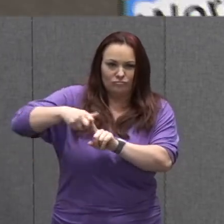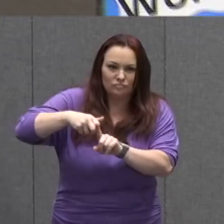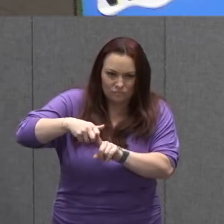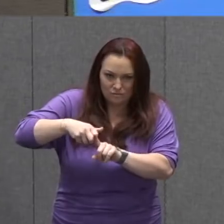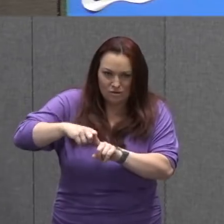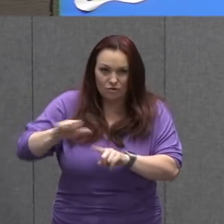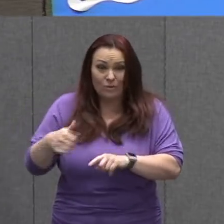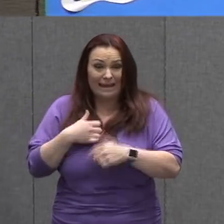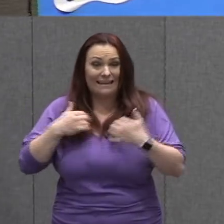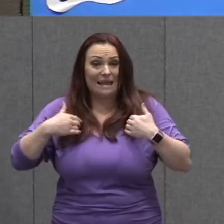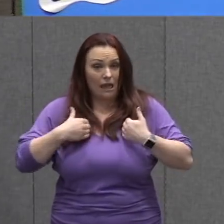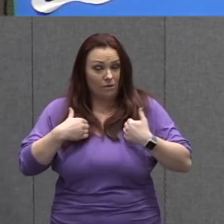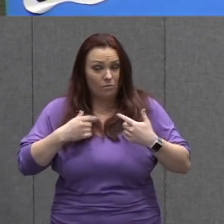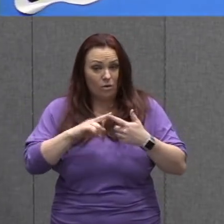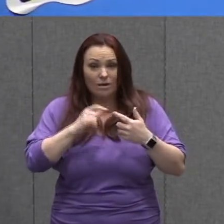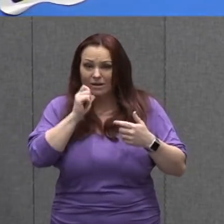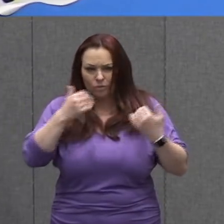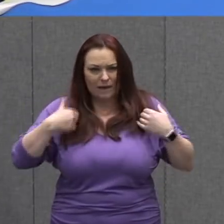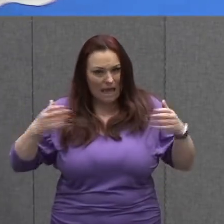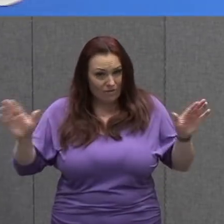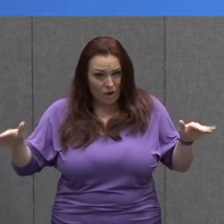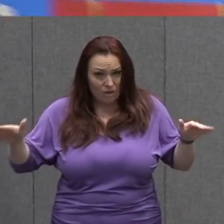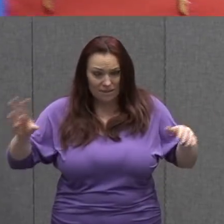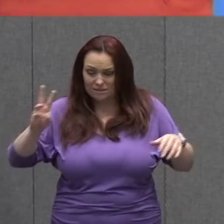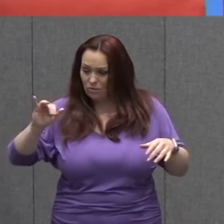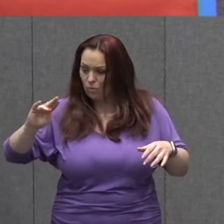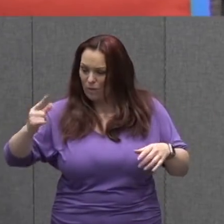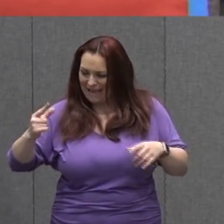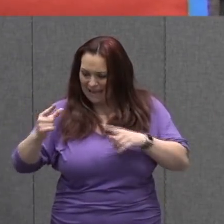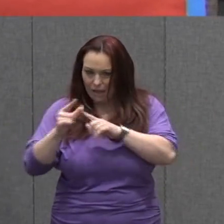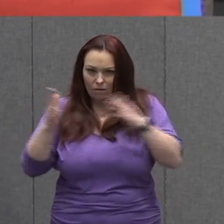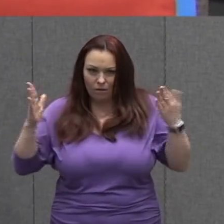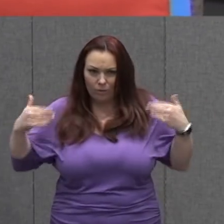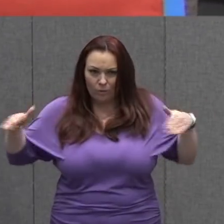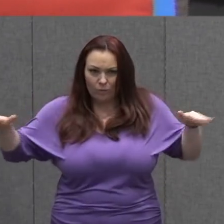They don't have wings like this one. They can't really move through the wind.